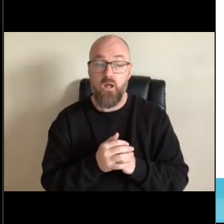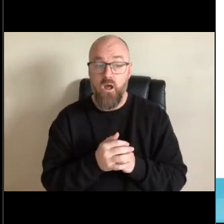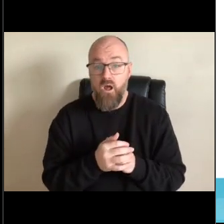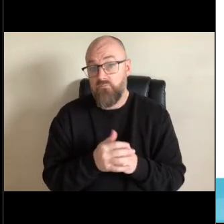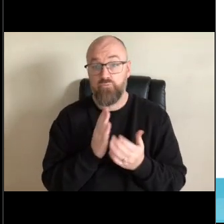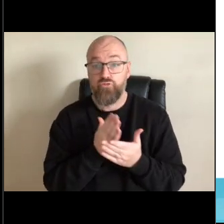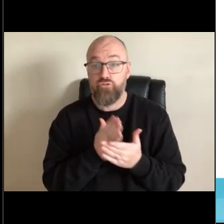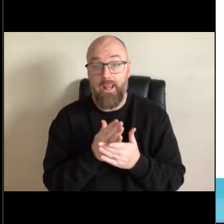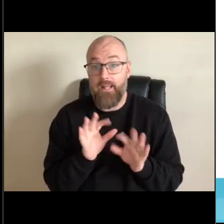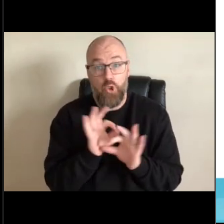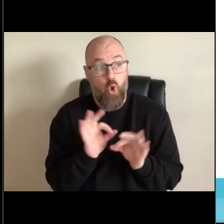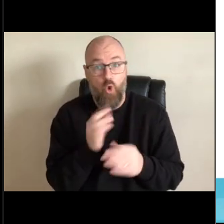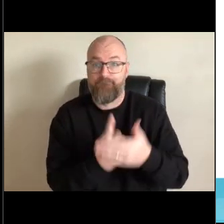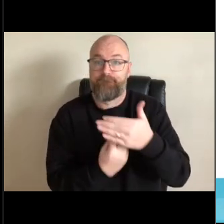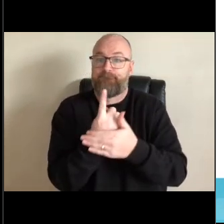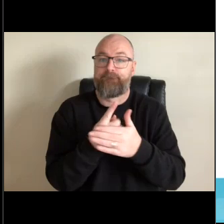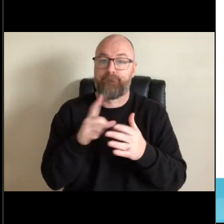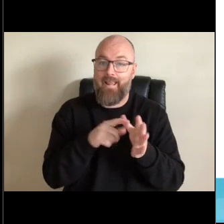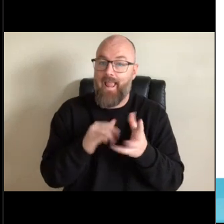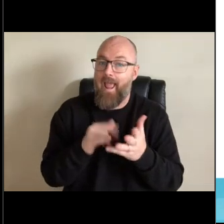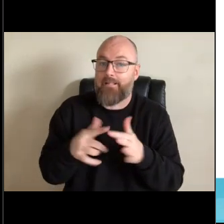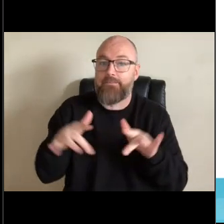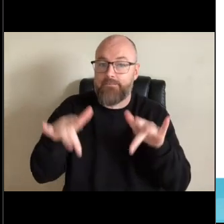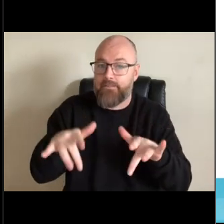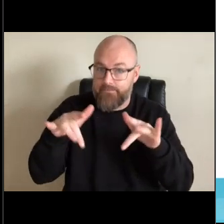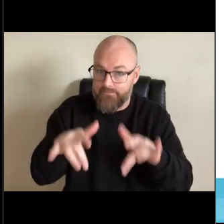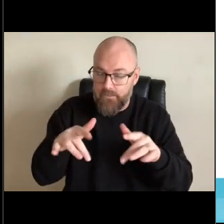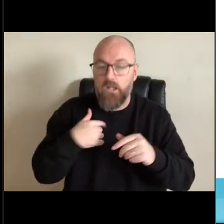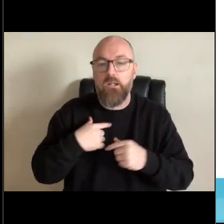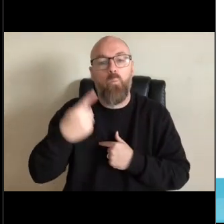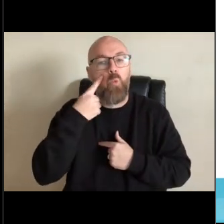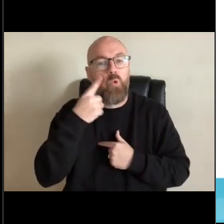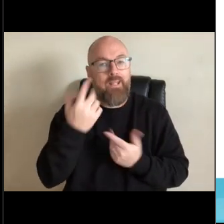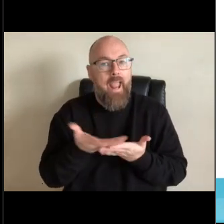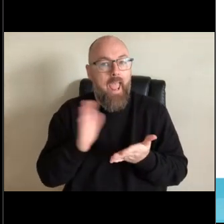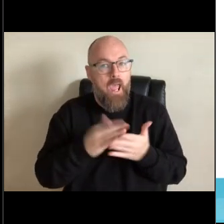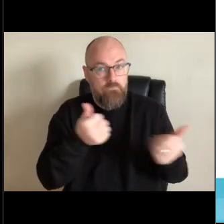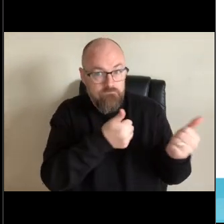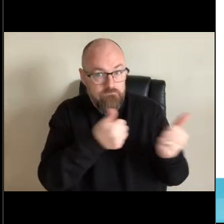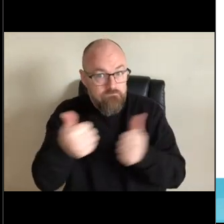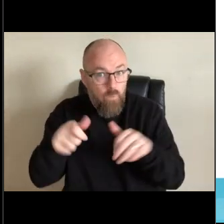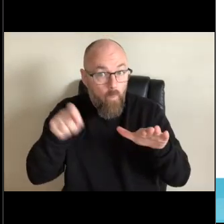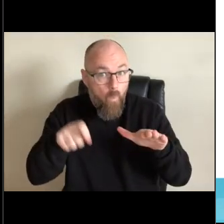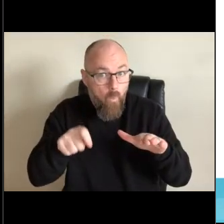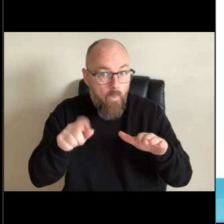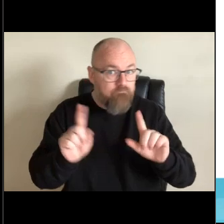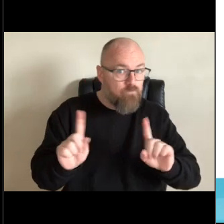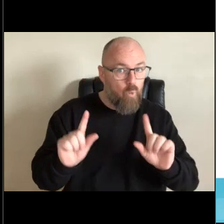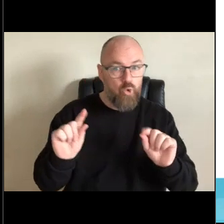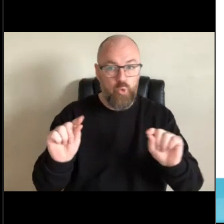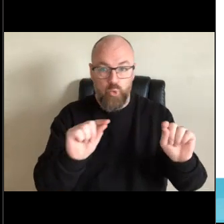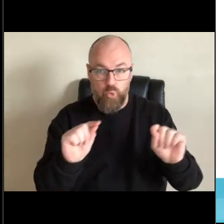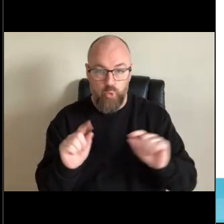have to wait and see how the court manages but um it's certainly um seems to be um ensuring